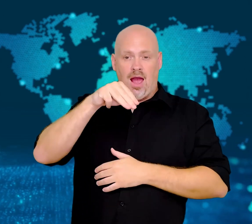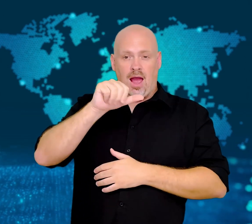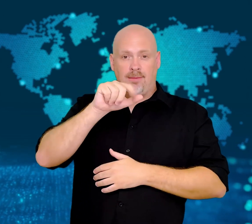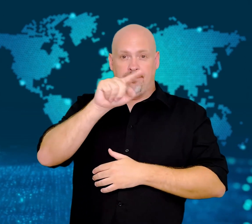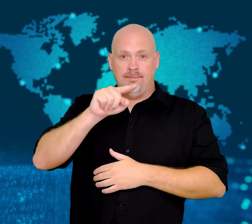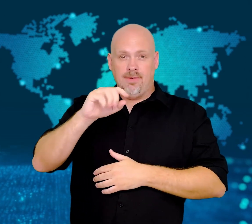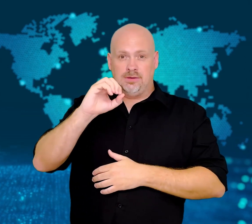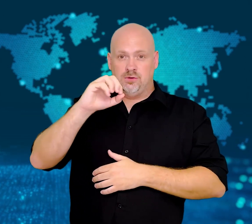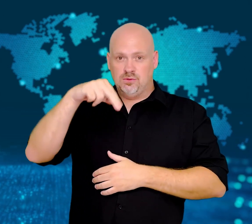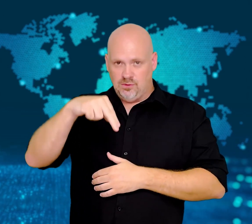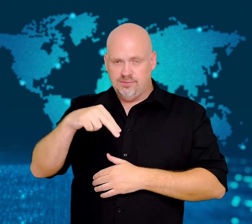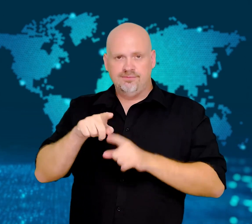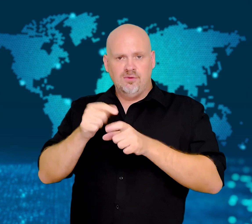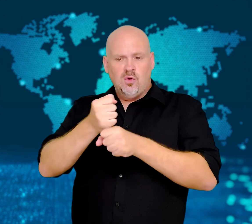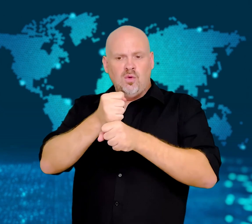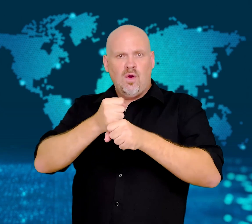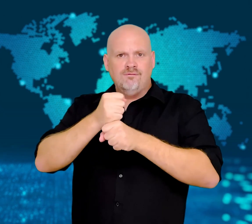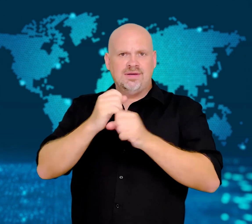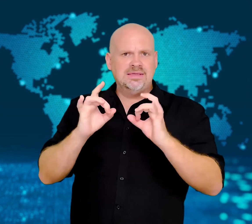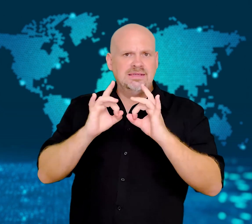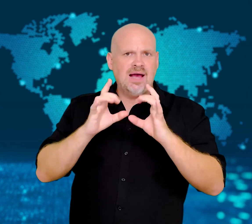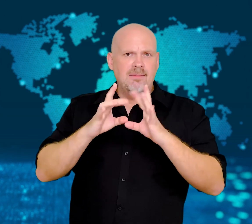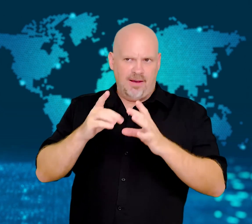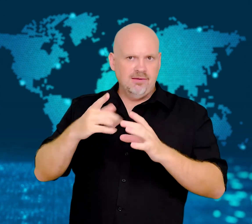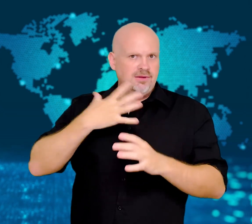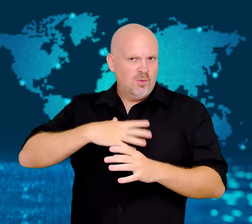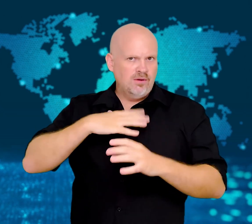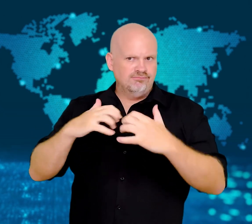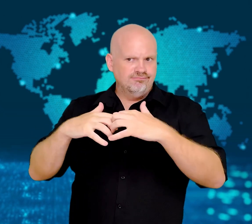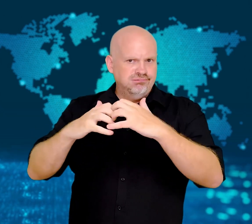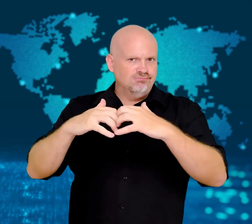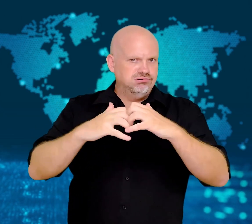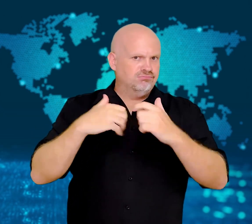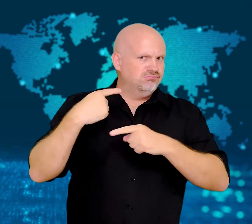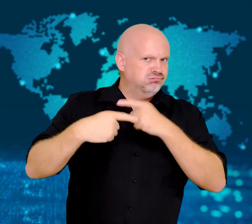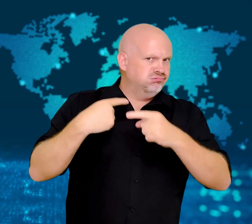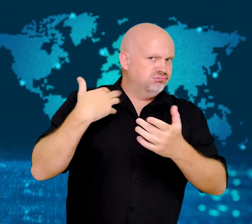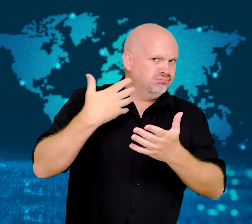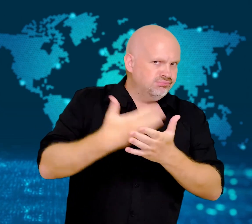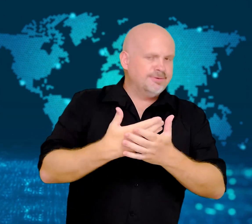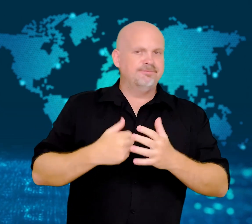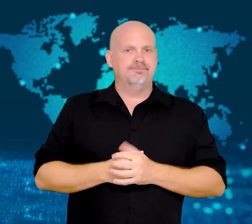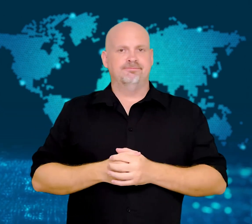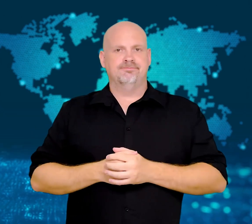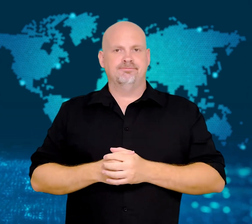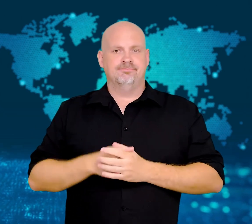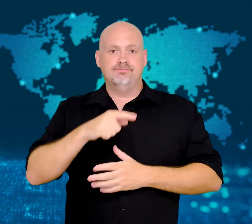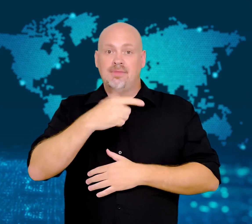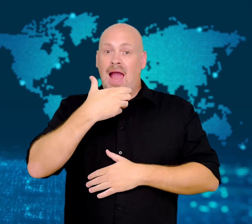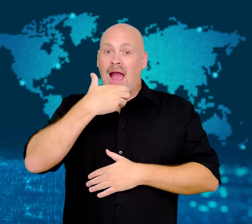large US companies, including Amazon and Starbucks.